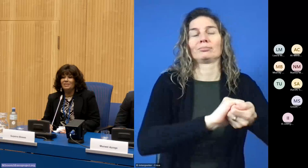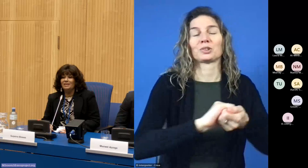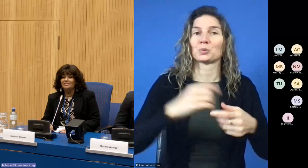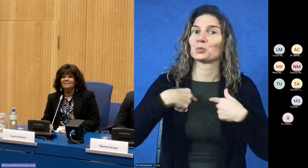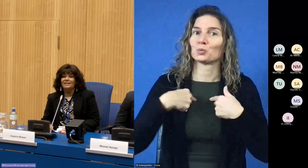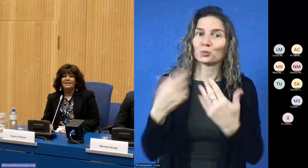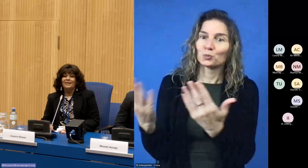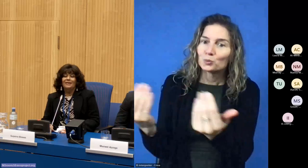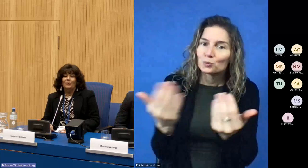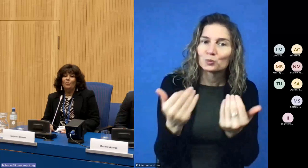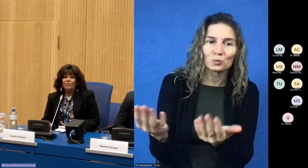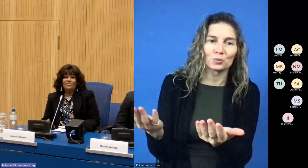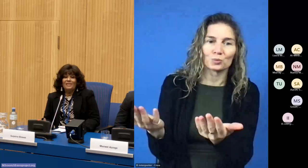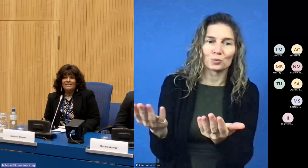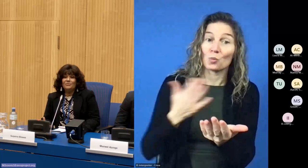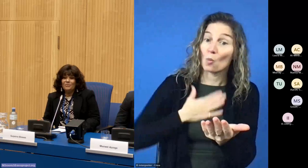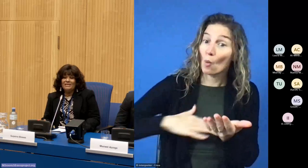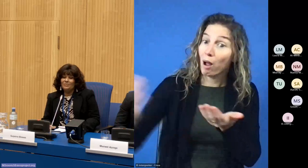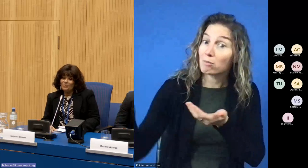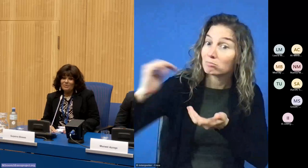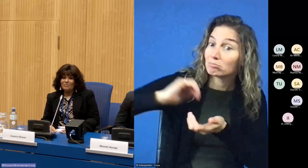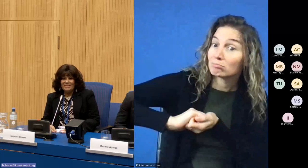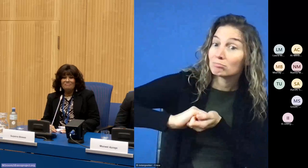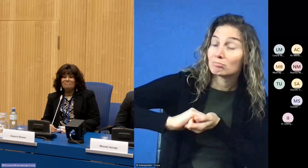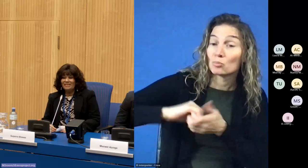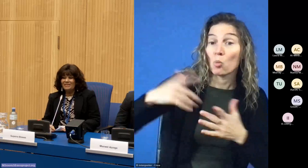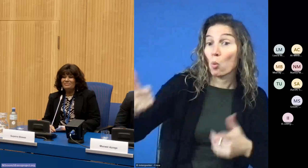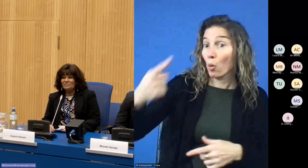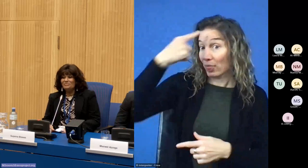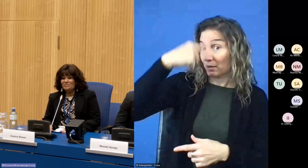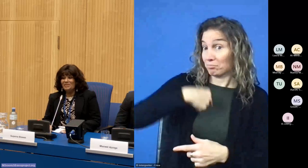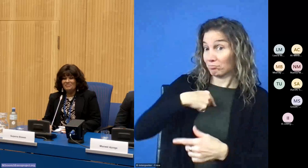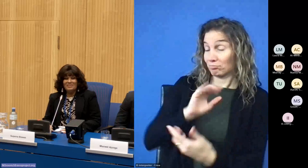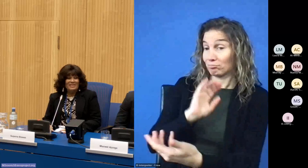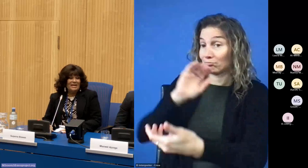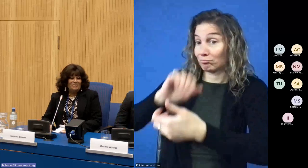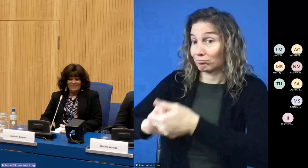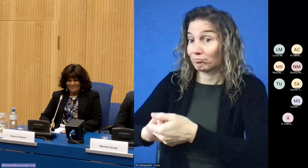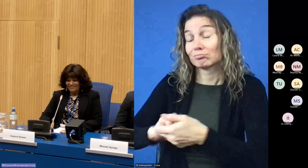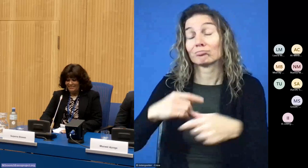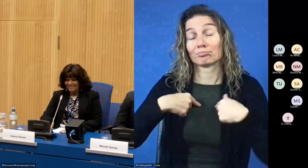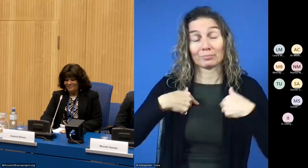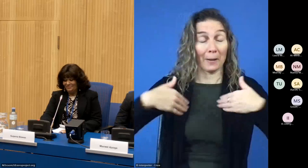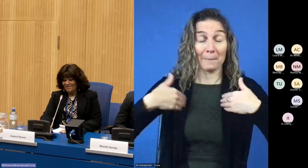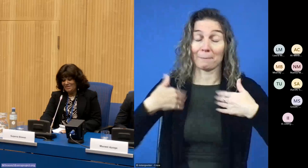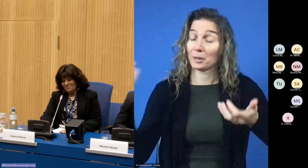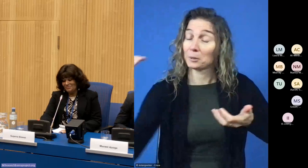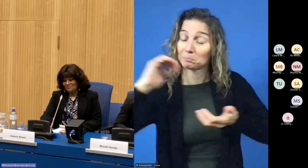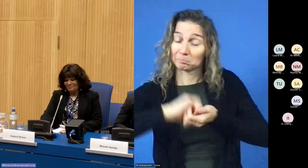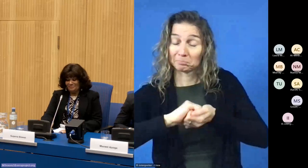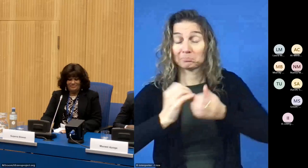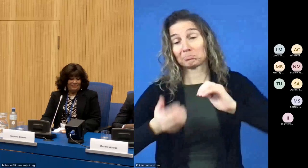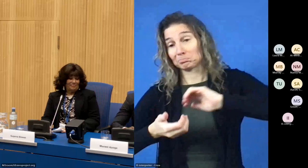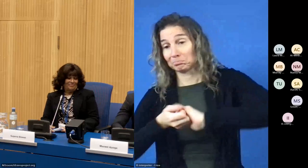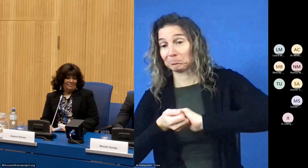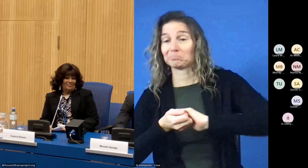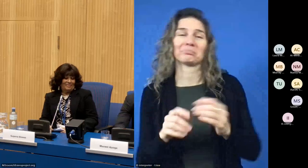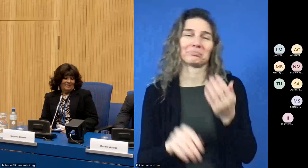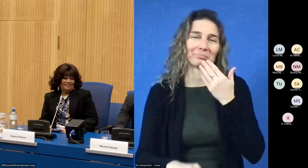with us or if they think we can work with them, we would be very happy. Thank you.